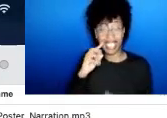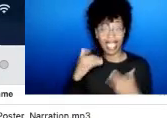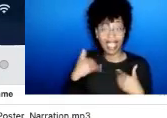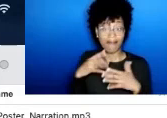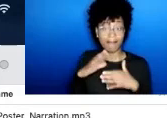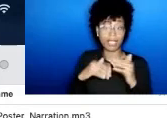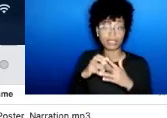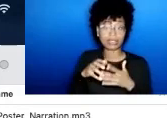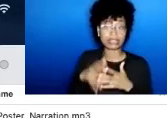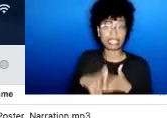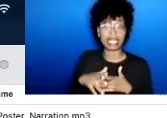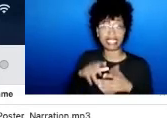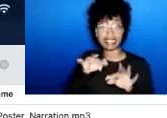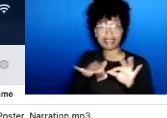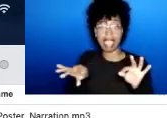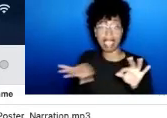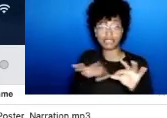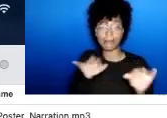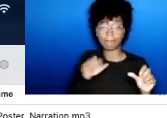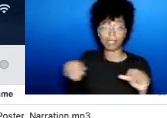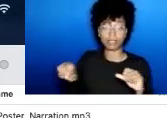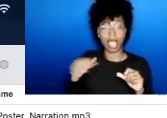so we really recommend that you use one of those two.